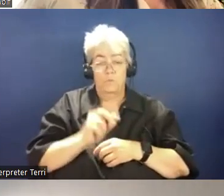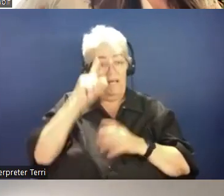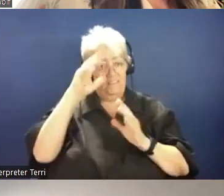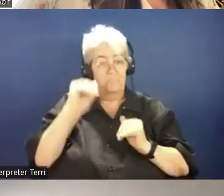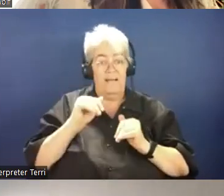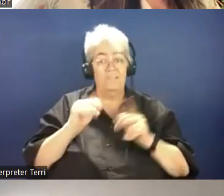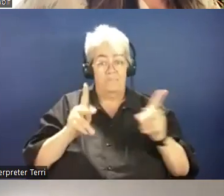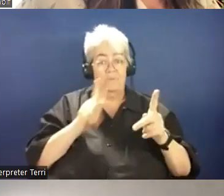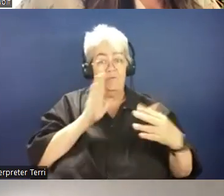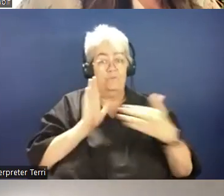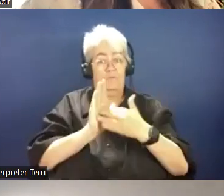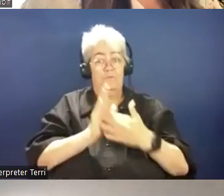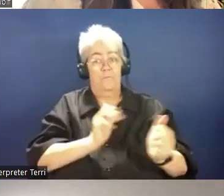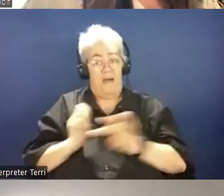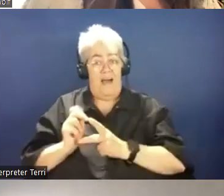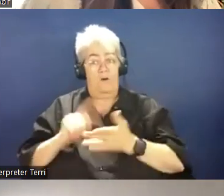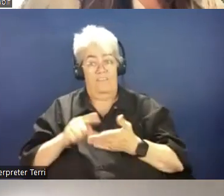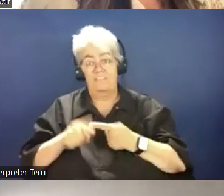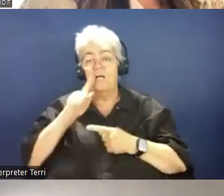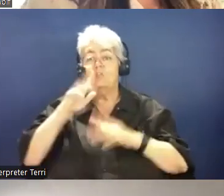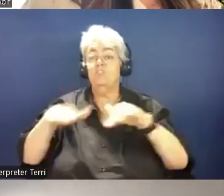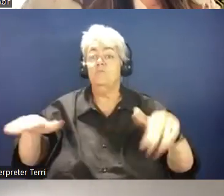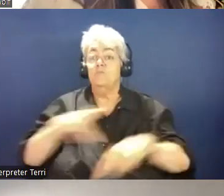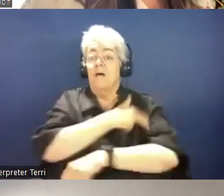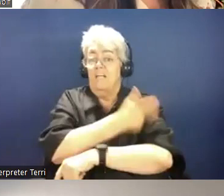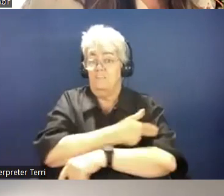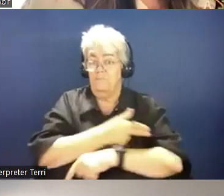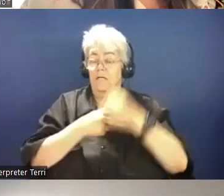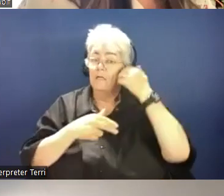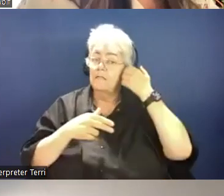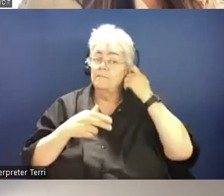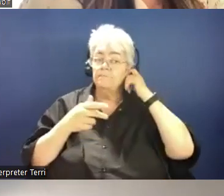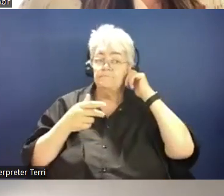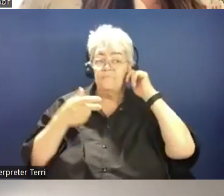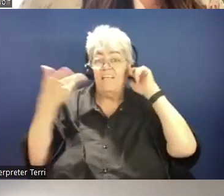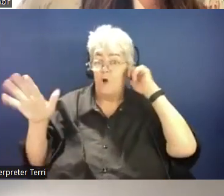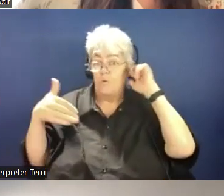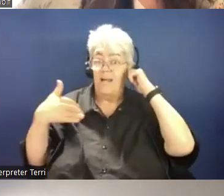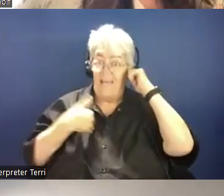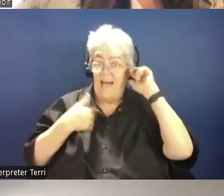some repercussions from Children's Hospital around gender-affirming care, who don't think